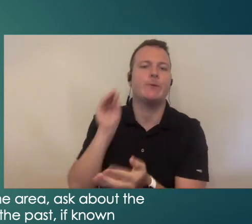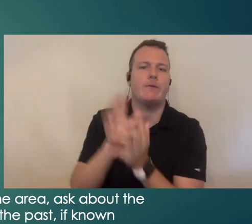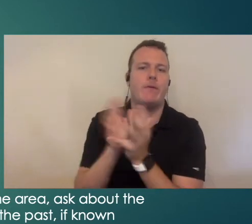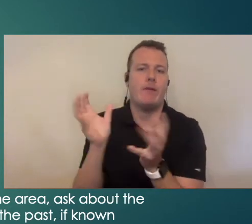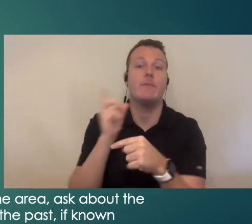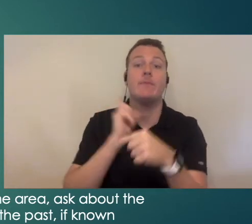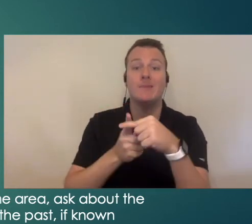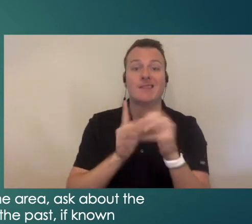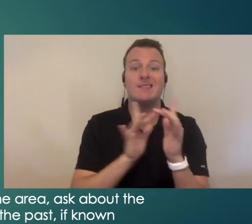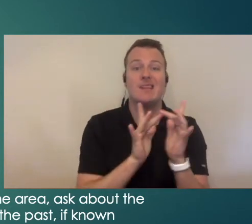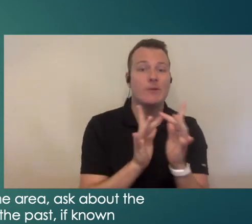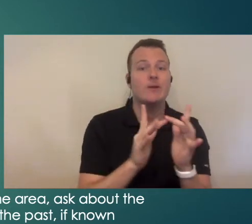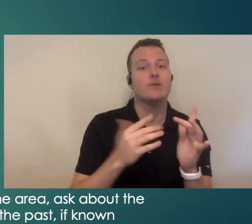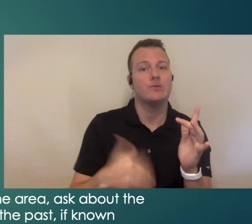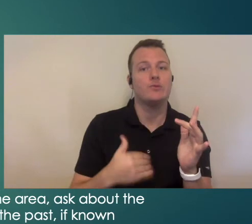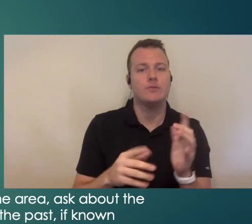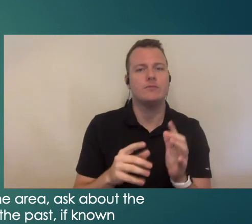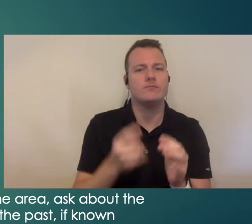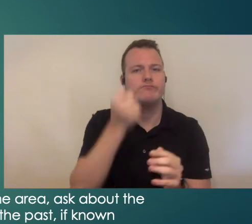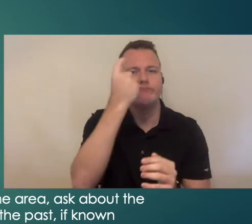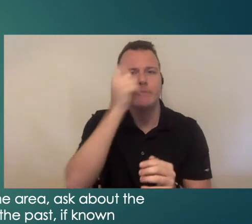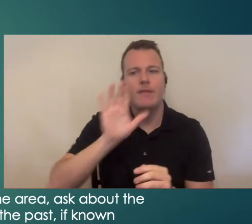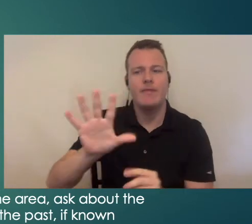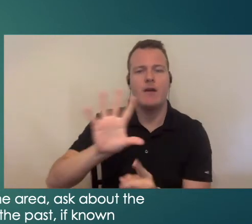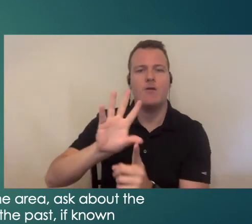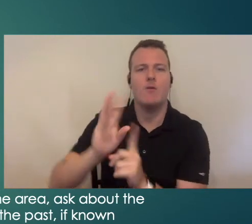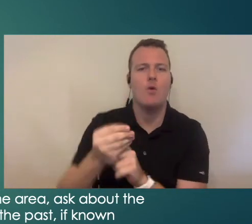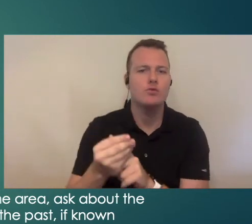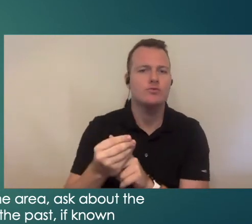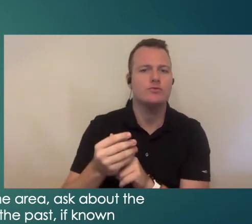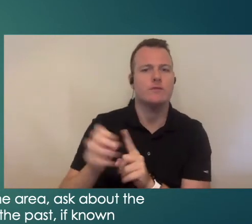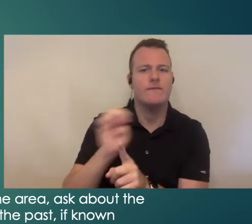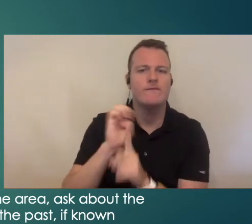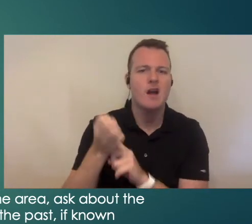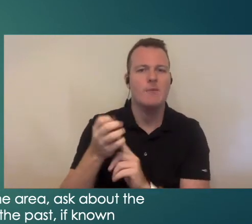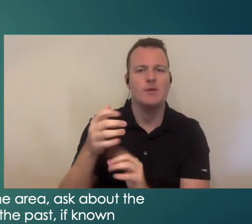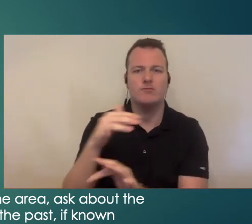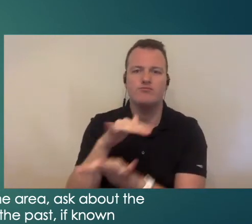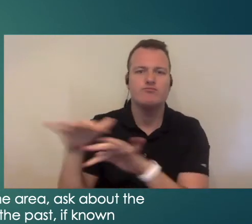to find out details about the culture of a practice. So if you can find someone